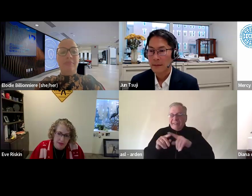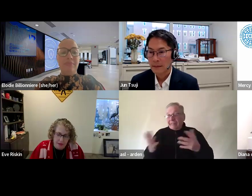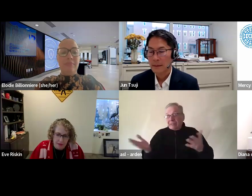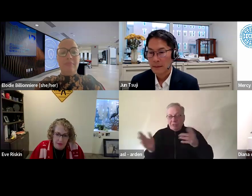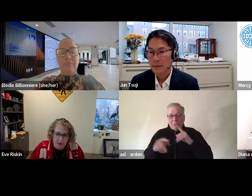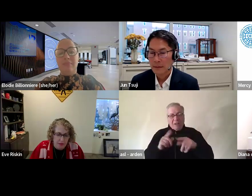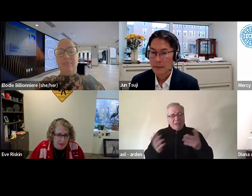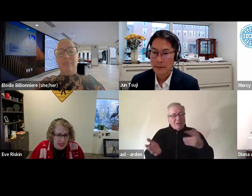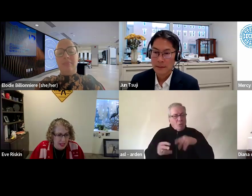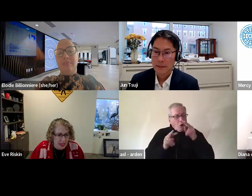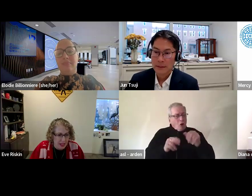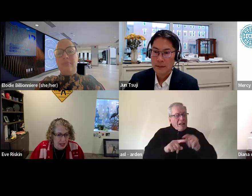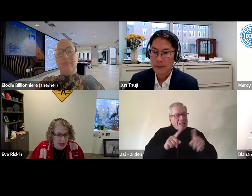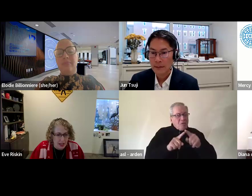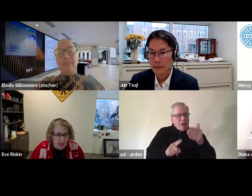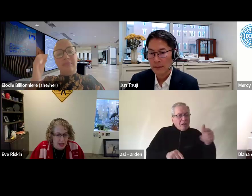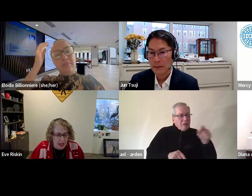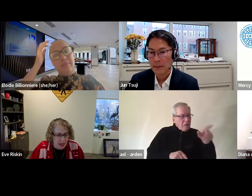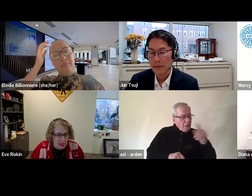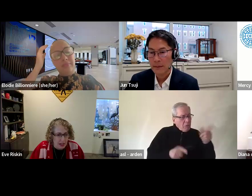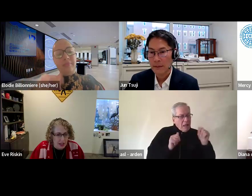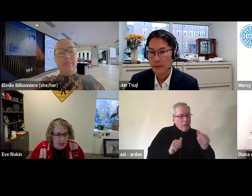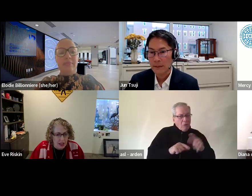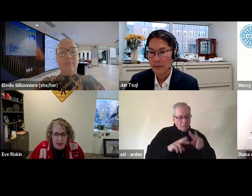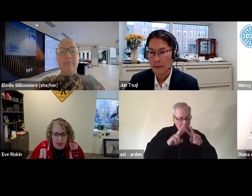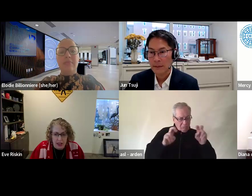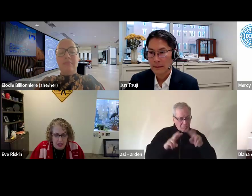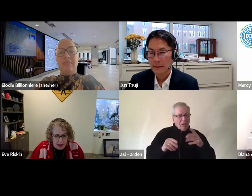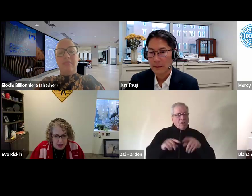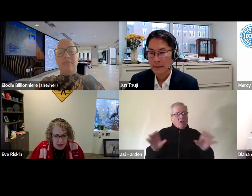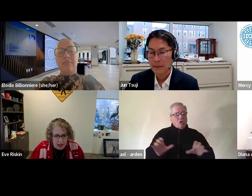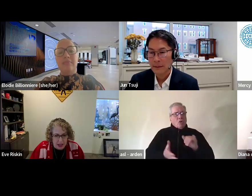So we looked at different things and we were able to have someone doing that.